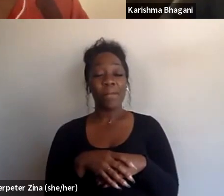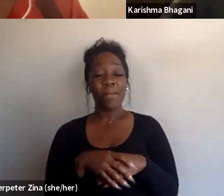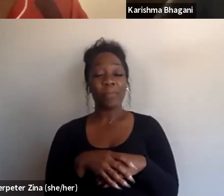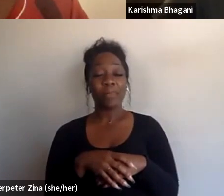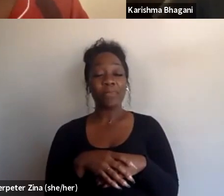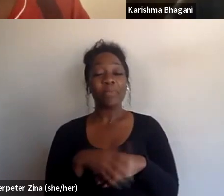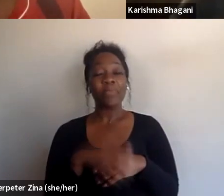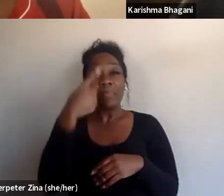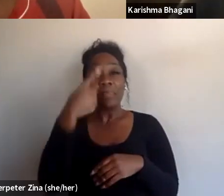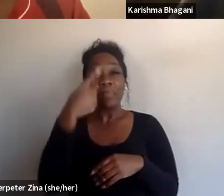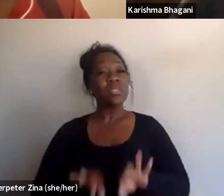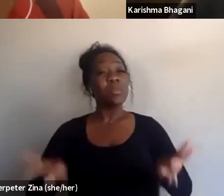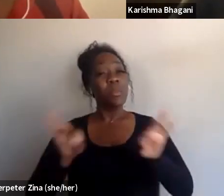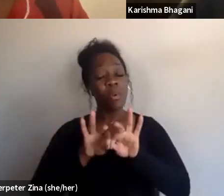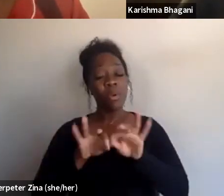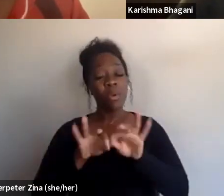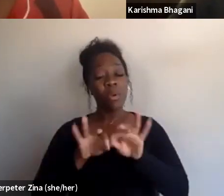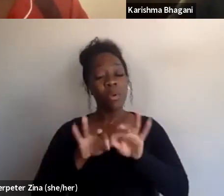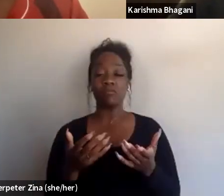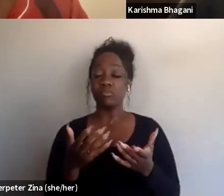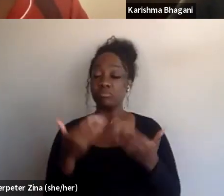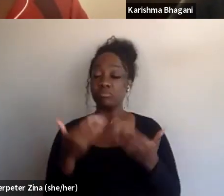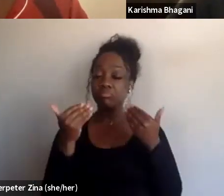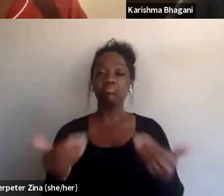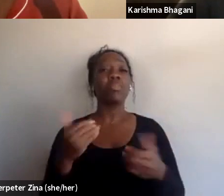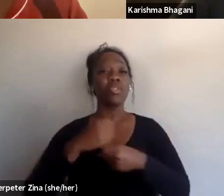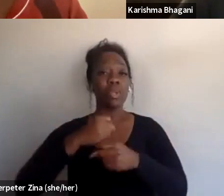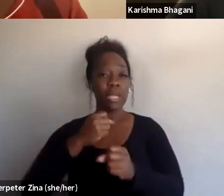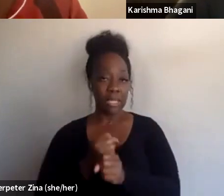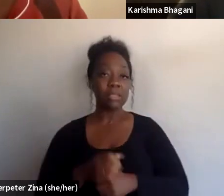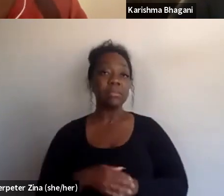to create in whichever way whether it's the beginning part